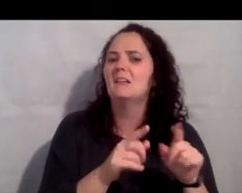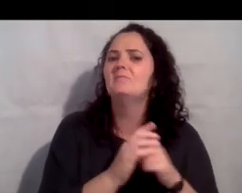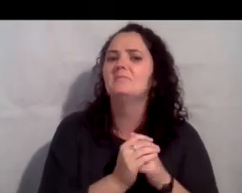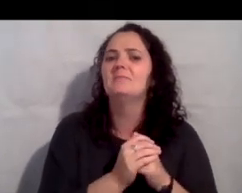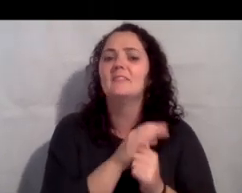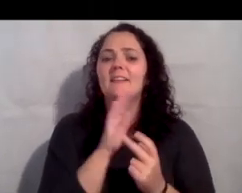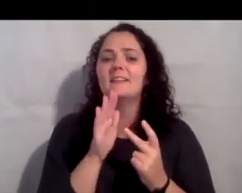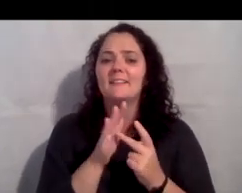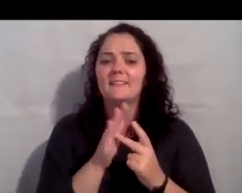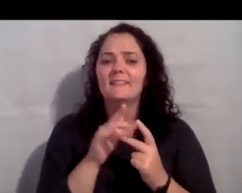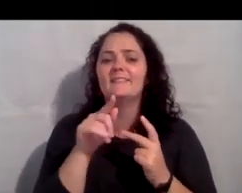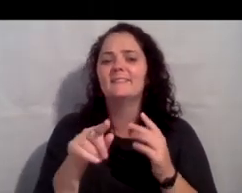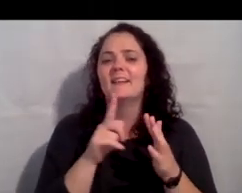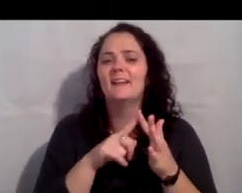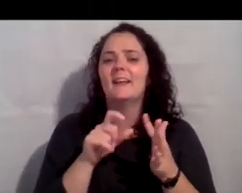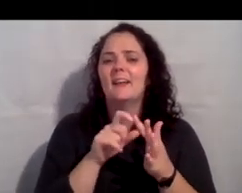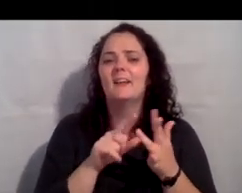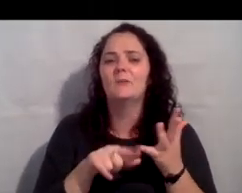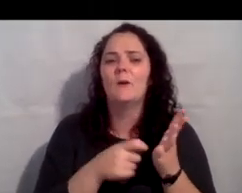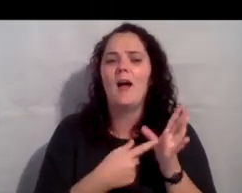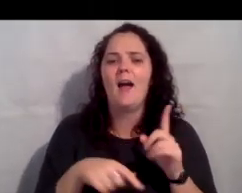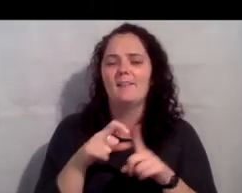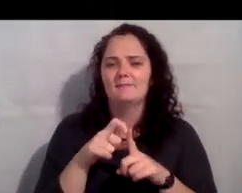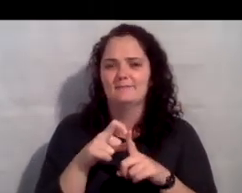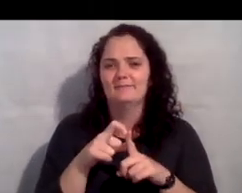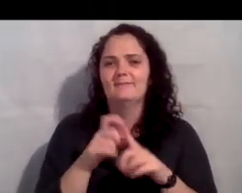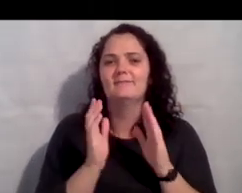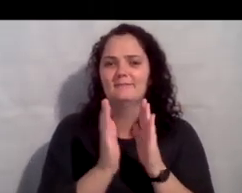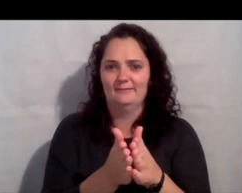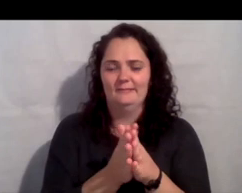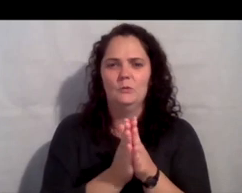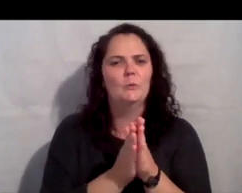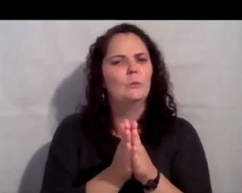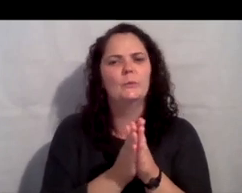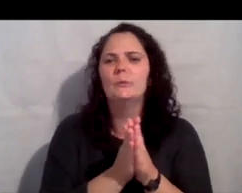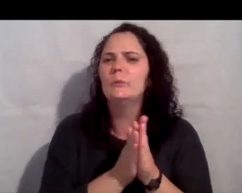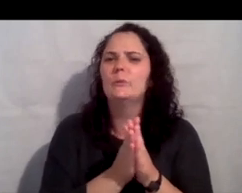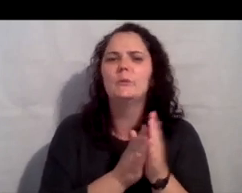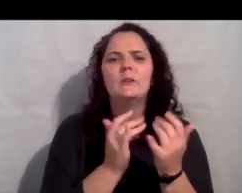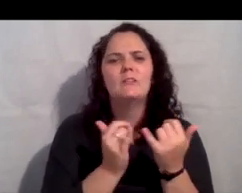you'll see this beautiful little drawing by Edward Vuillard. Vuillard is another really interesting artist,